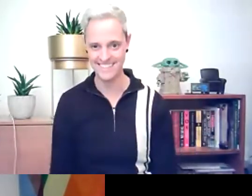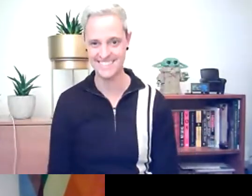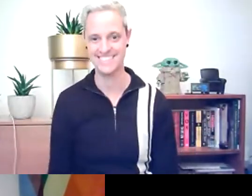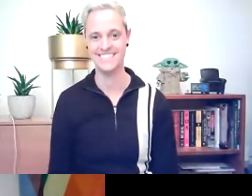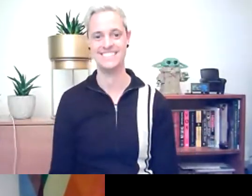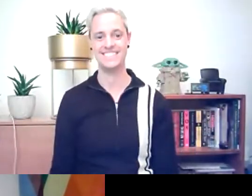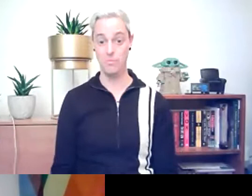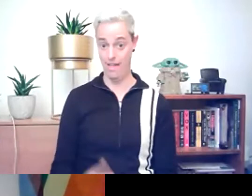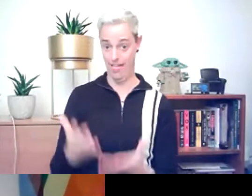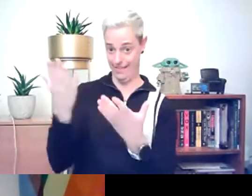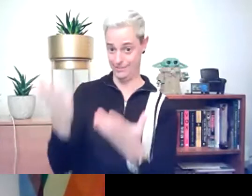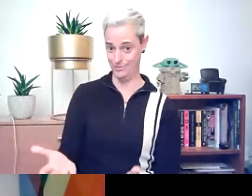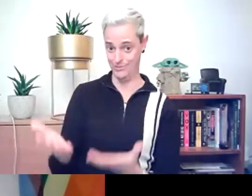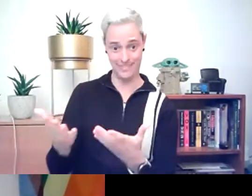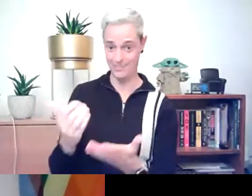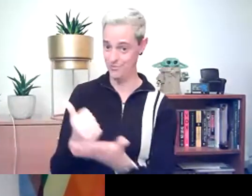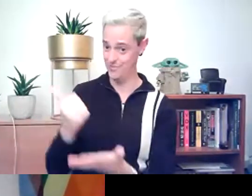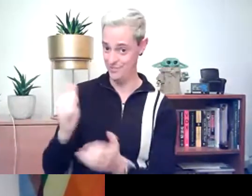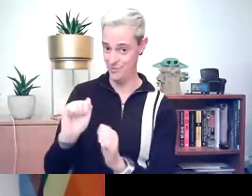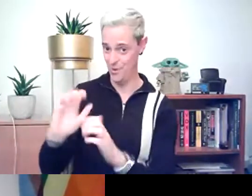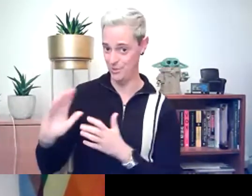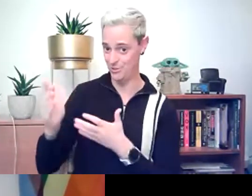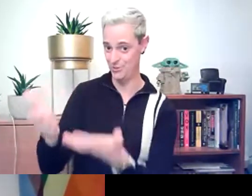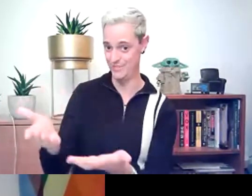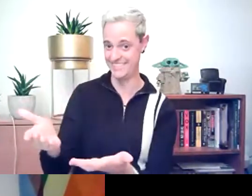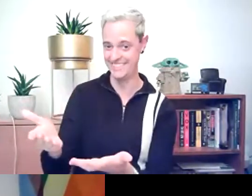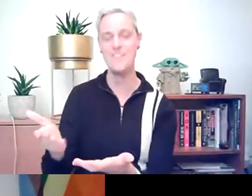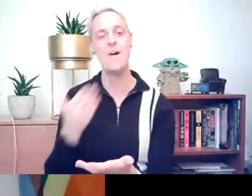but ultimately that's what we did and I would 18:11:28 change that now. Yeah.